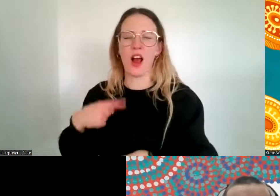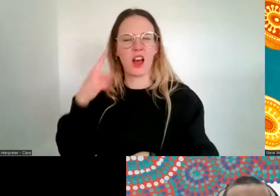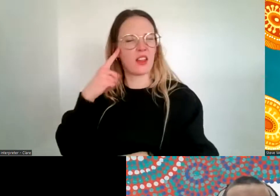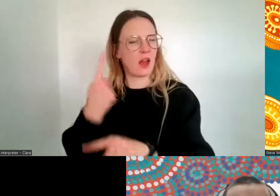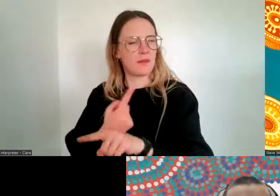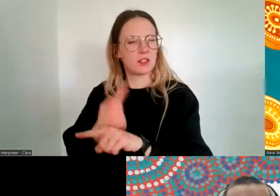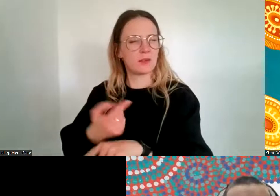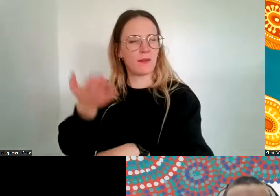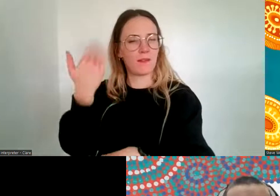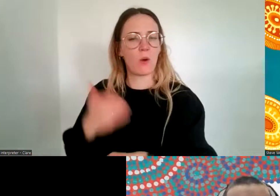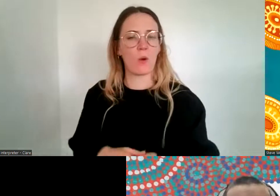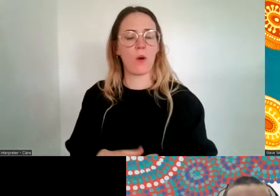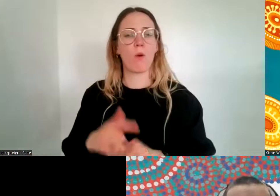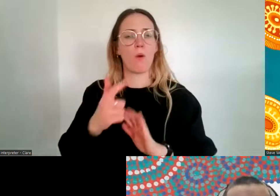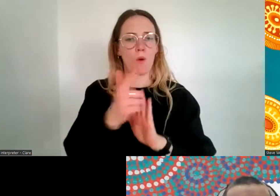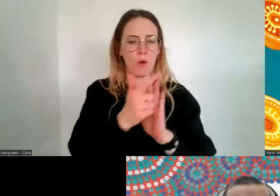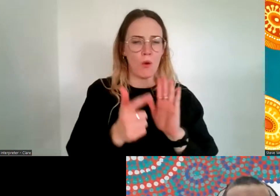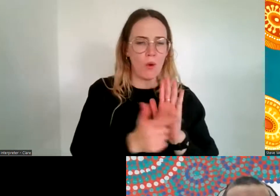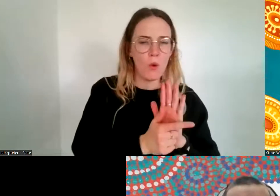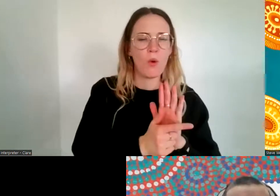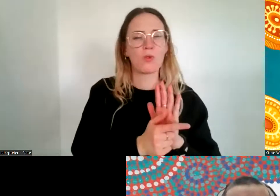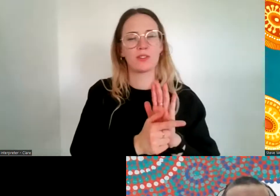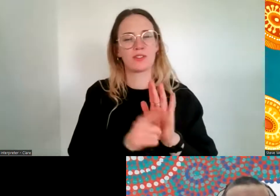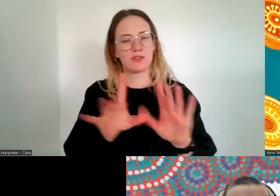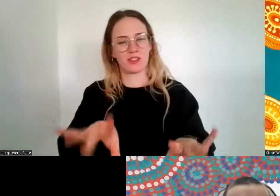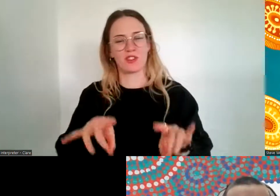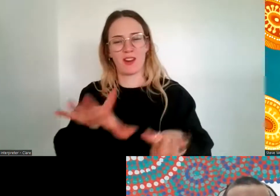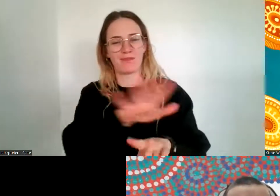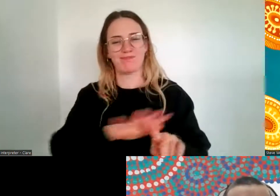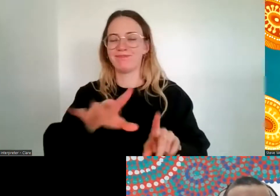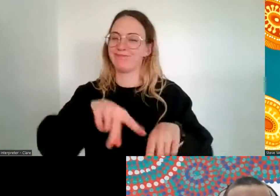laws in each State and Territory restricting information about guardianship proceedings,